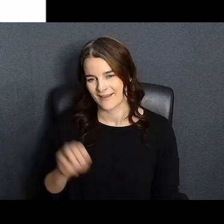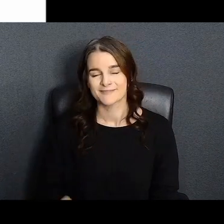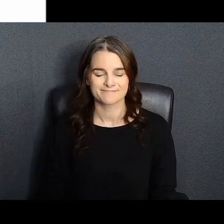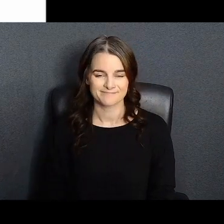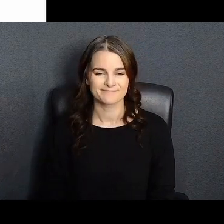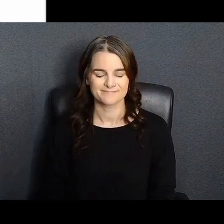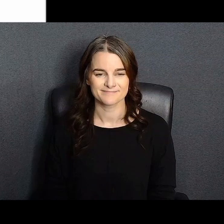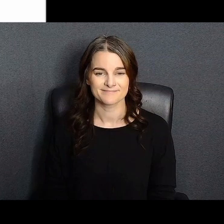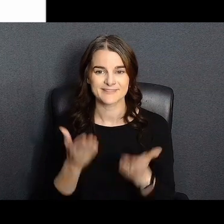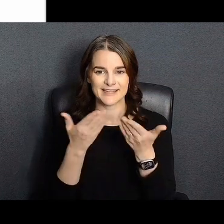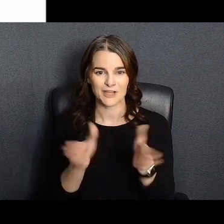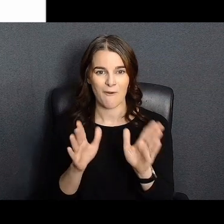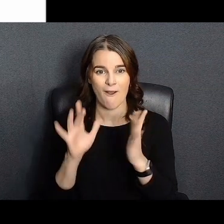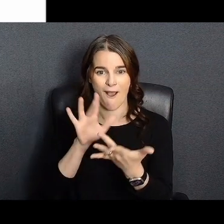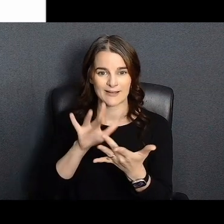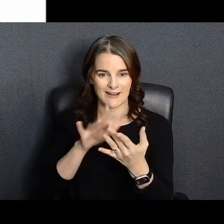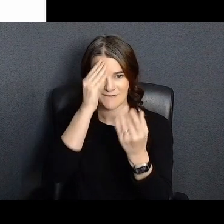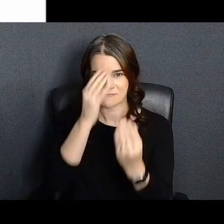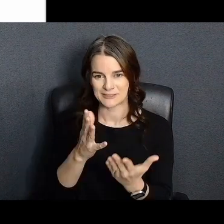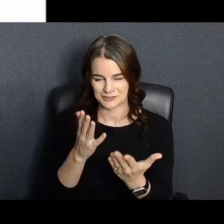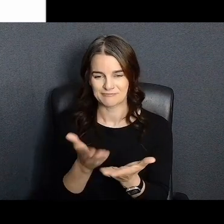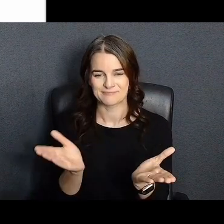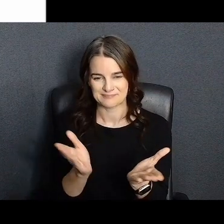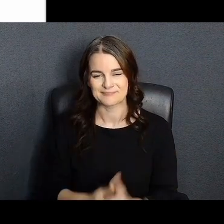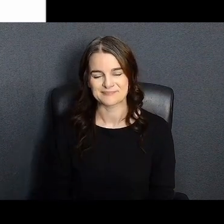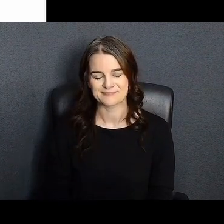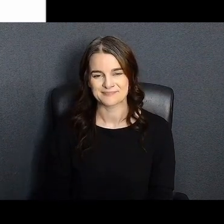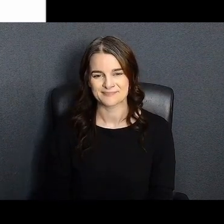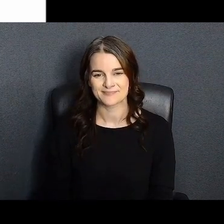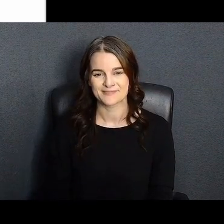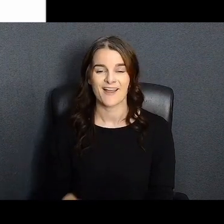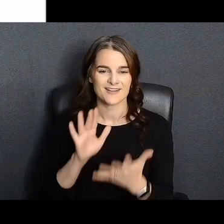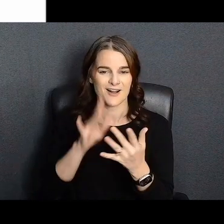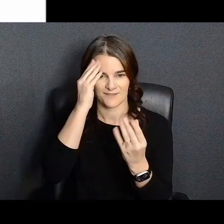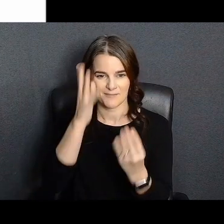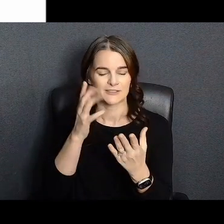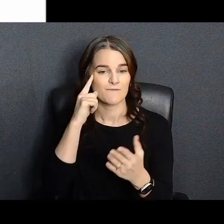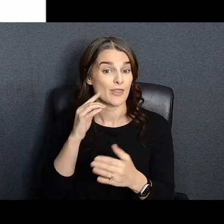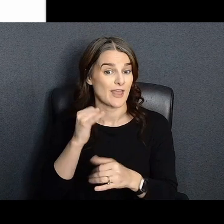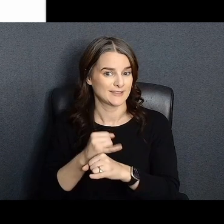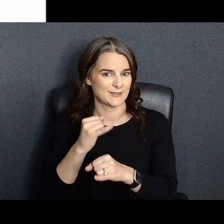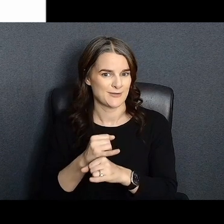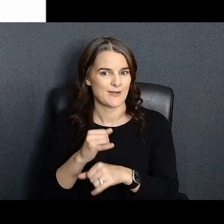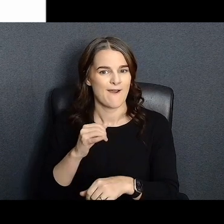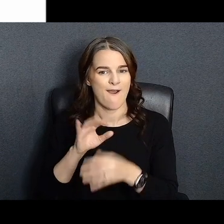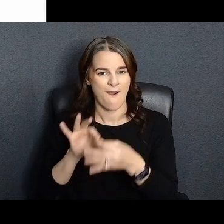General contact information. Contact information for the Institute on Disabilities.